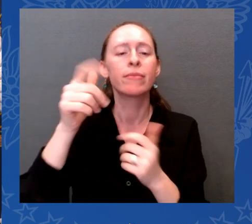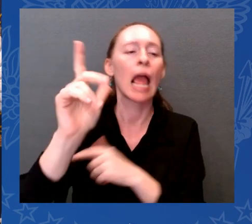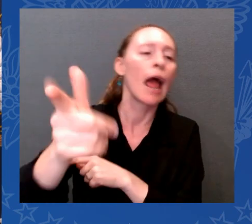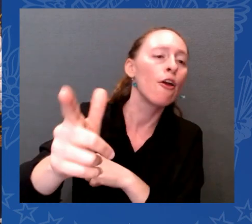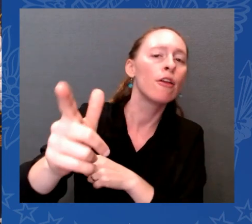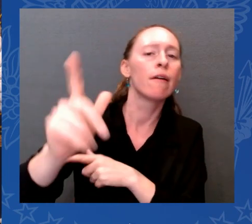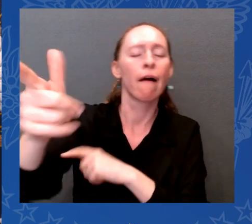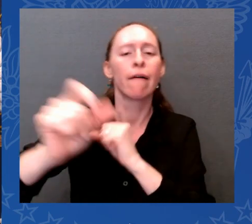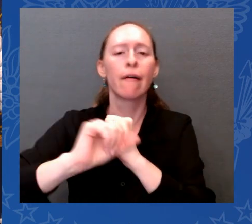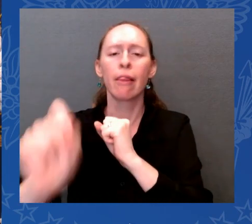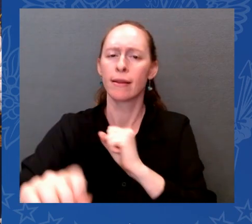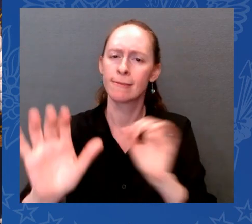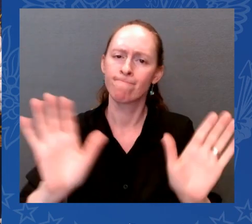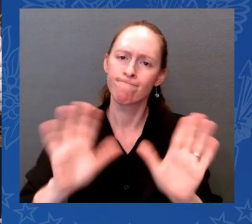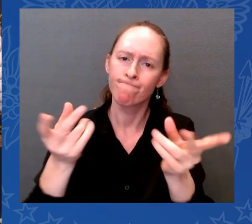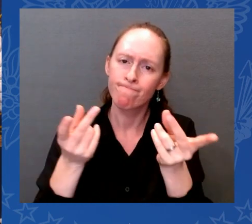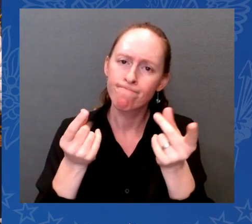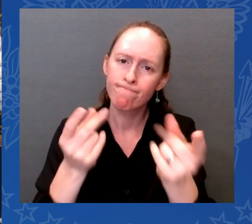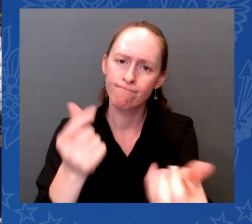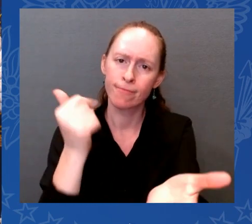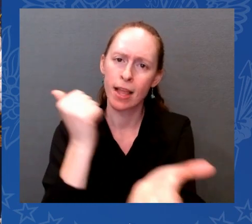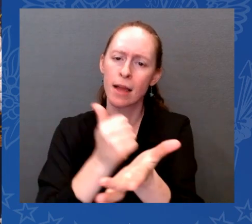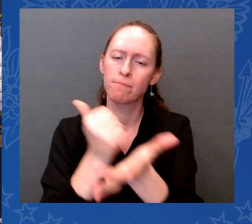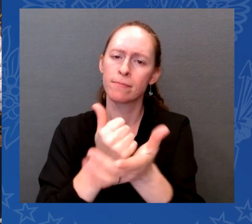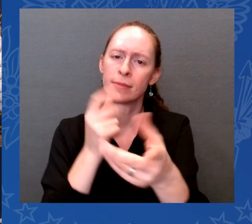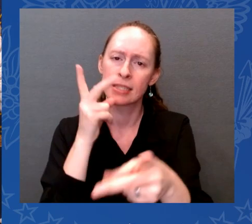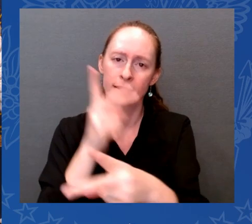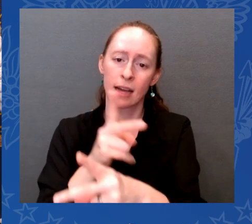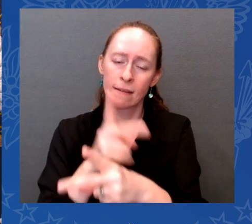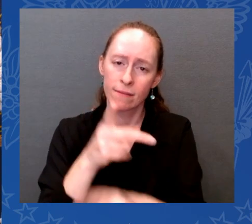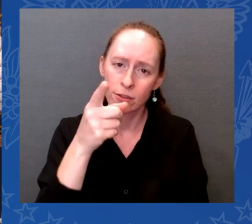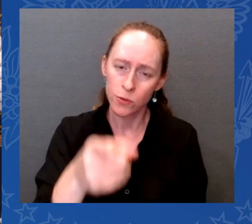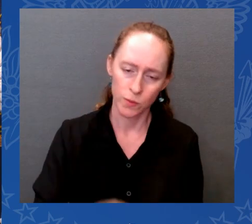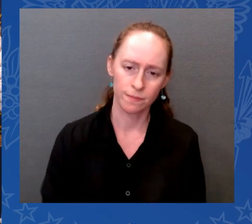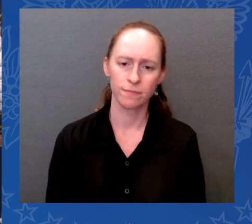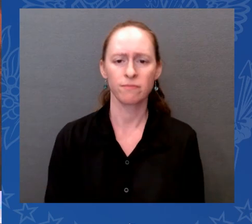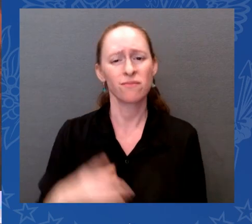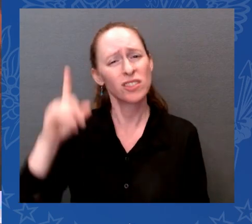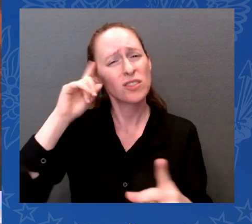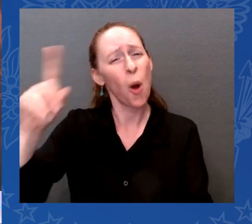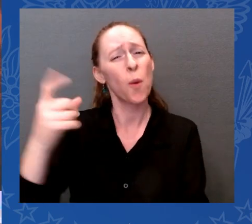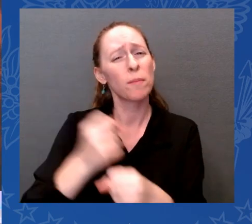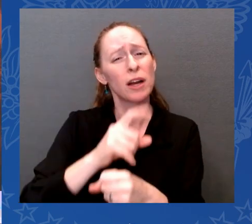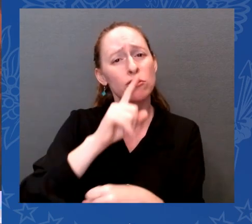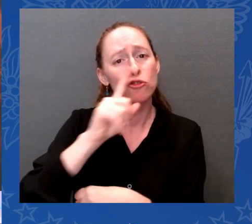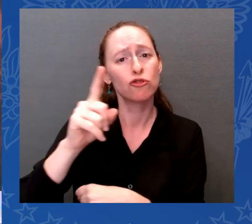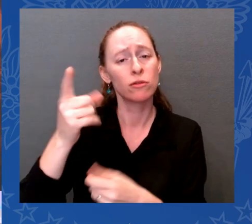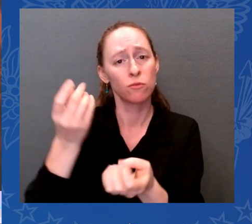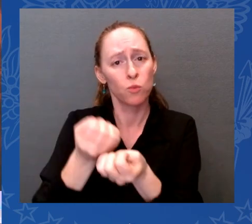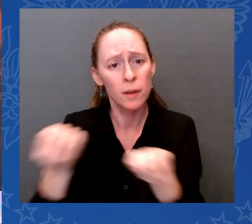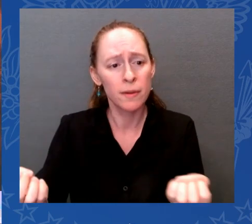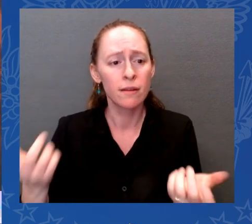and the suppression agents that you depend on to do your job. I'm determined -- I'm absolutely determined